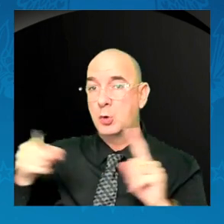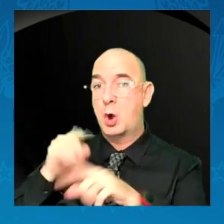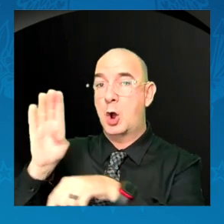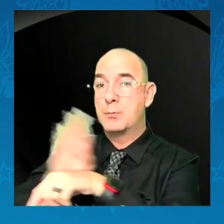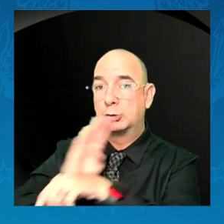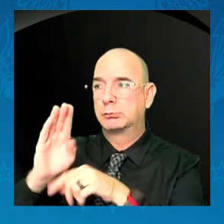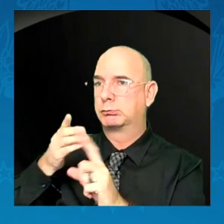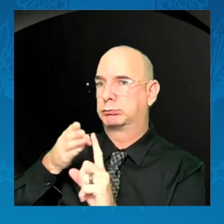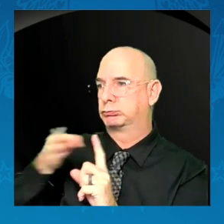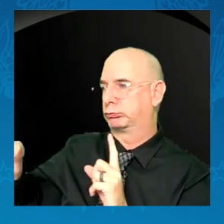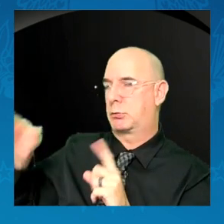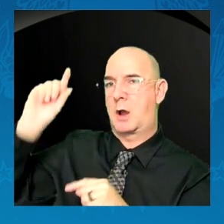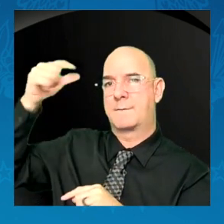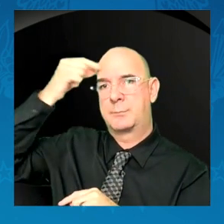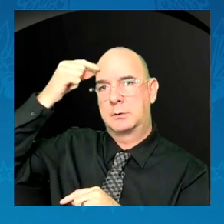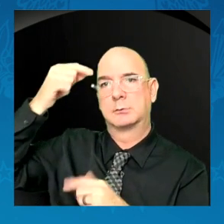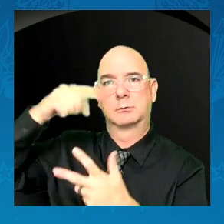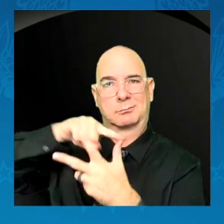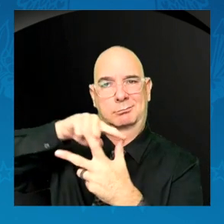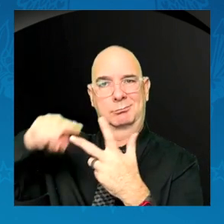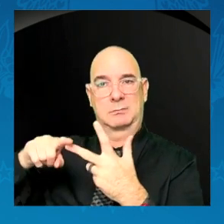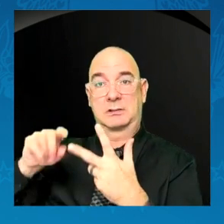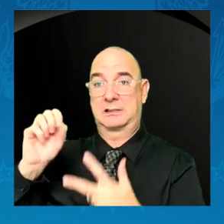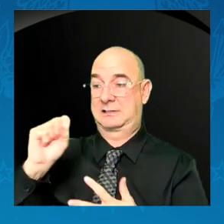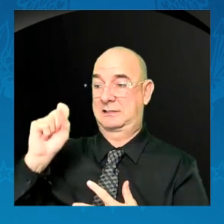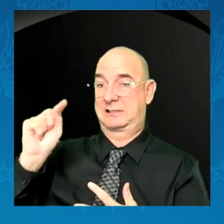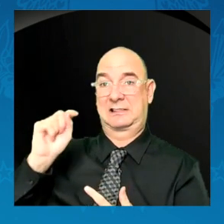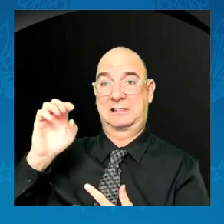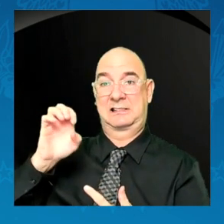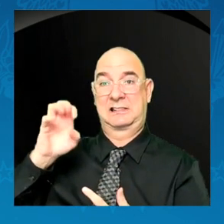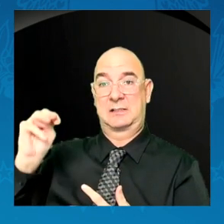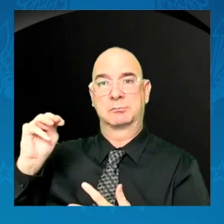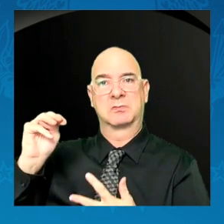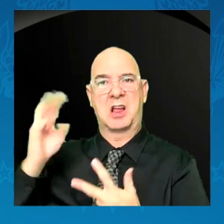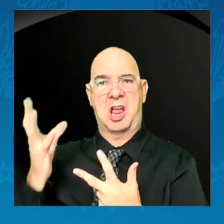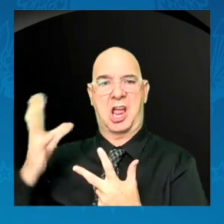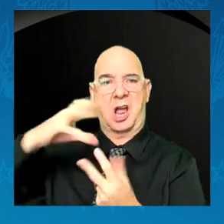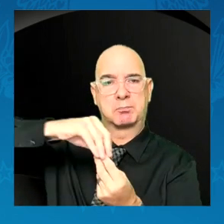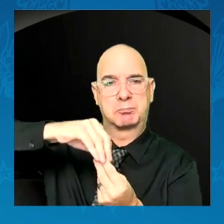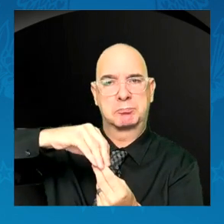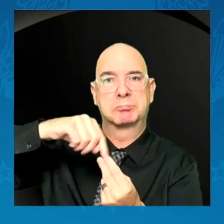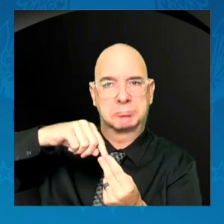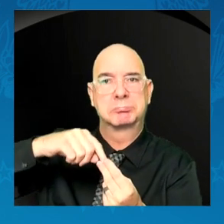therefore is no different. We need STEM across all of these sectors